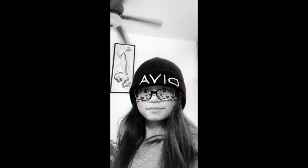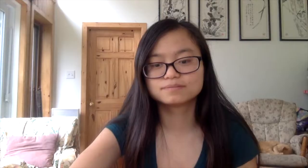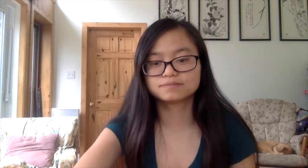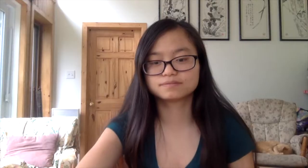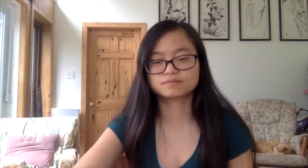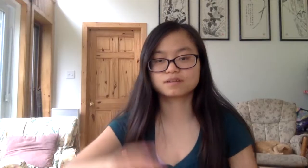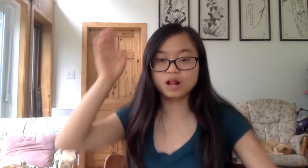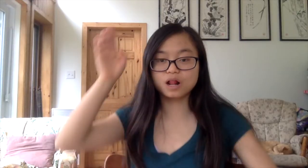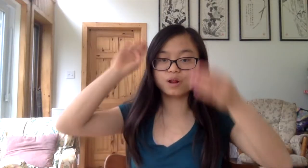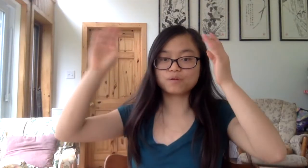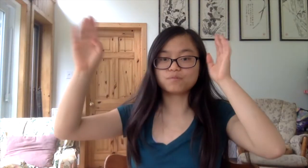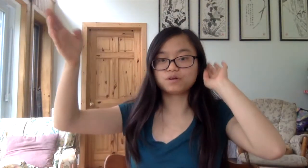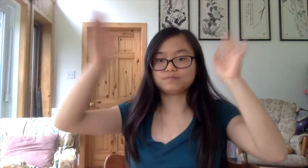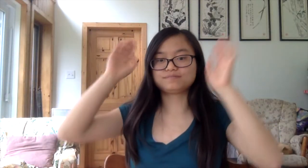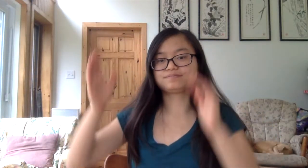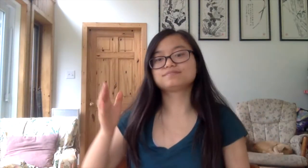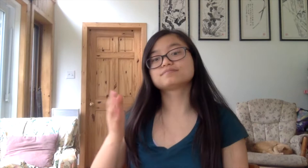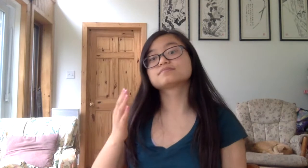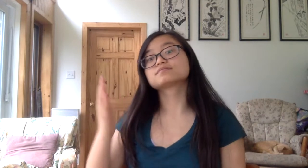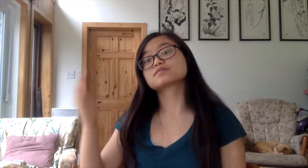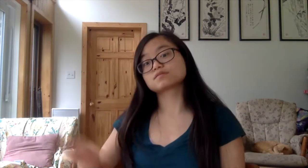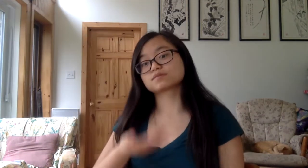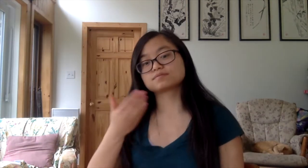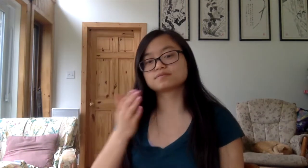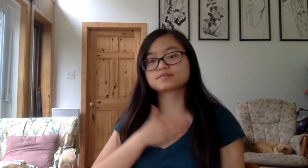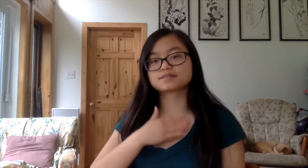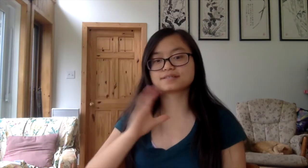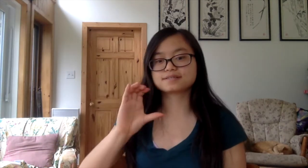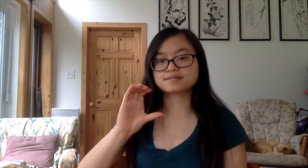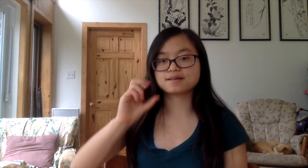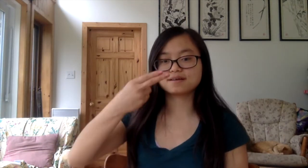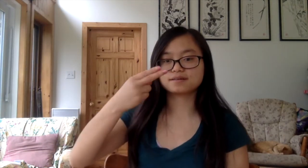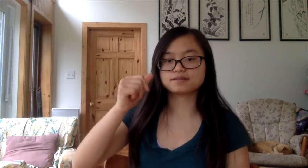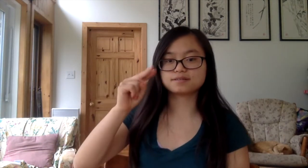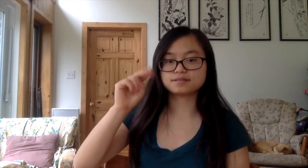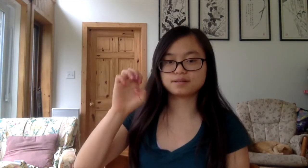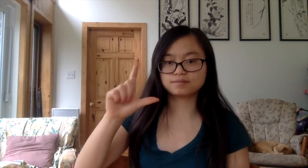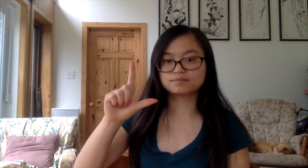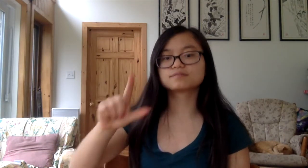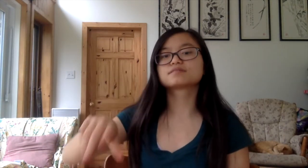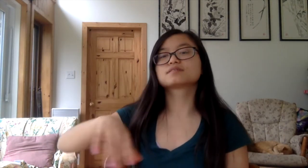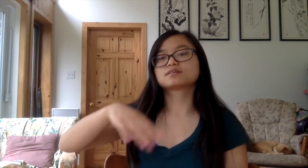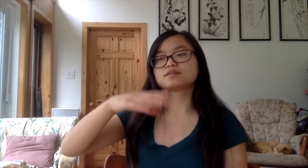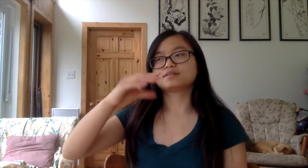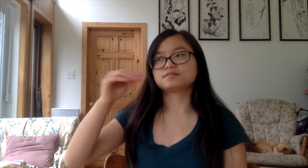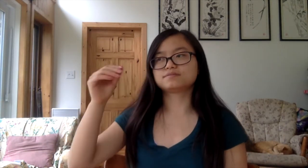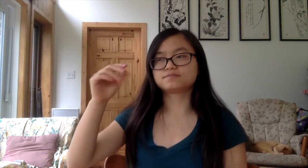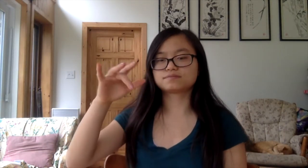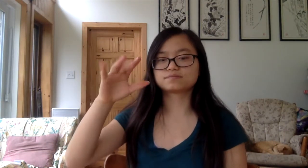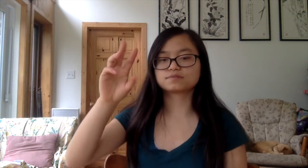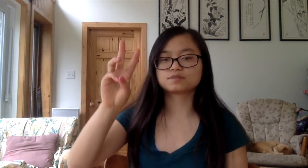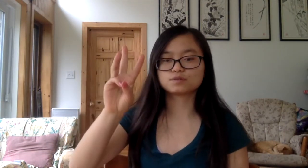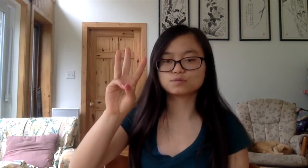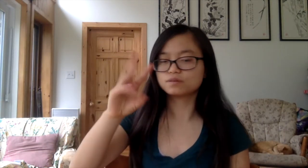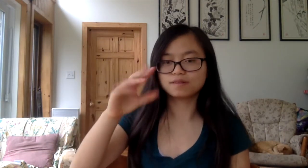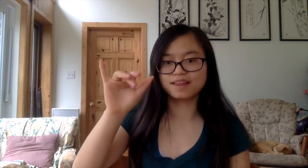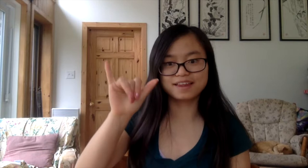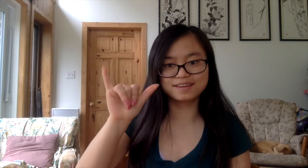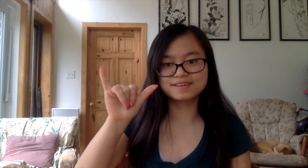Hello everyone! Welcome to my channel on Youtube